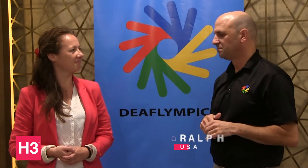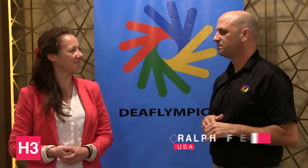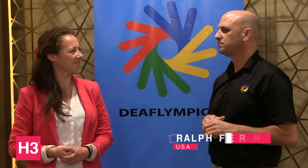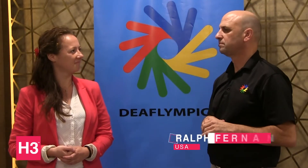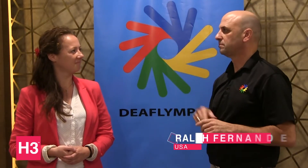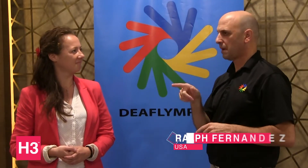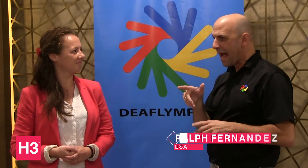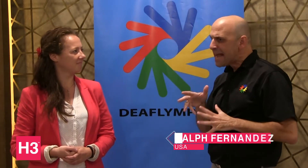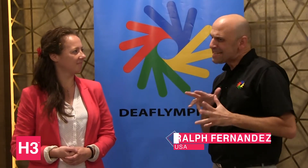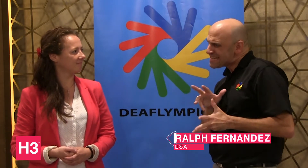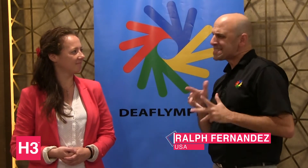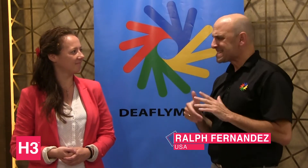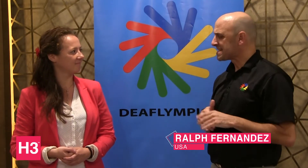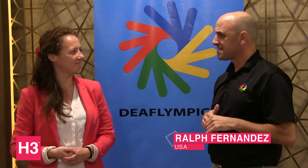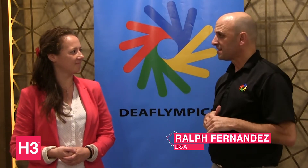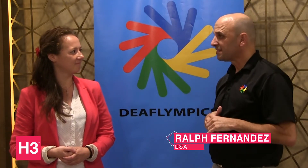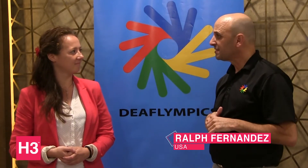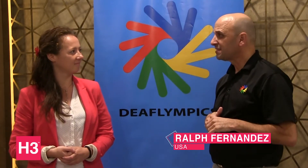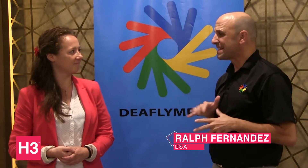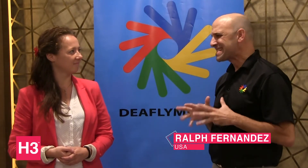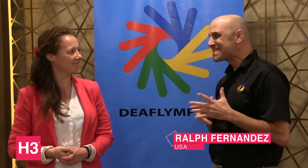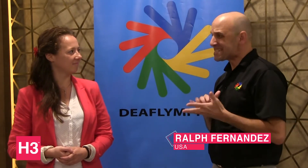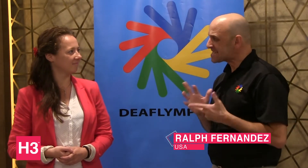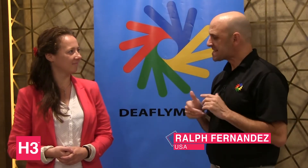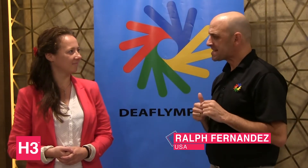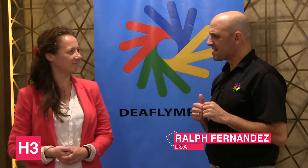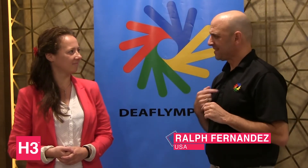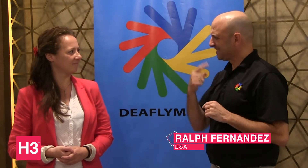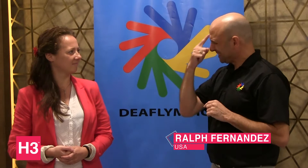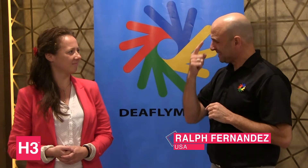I came to the office to brainstorm about the logo design. I thought